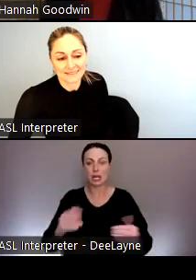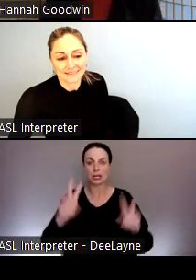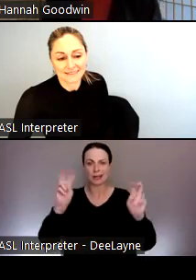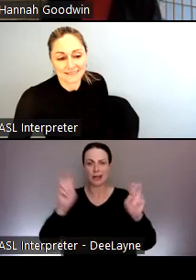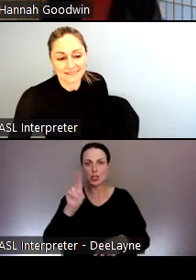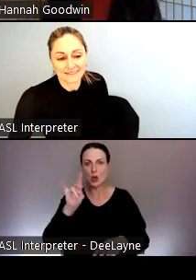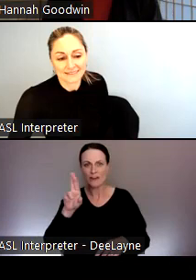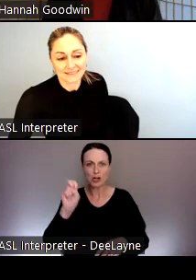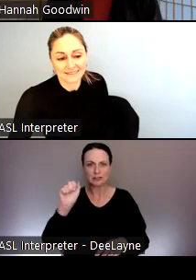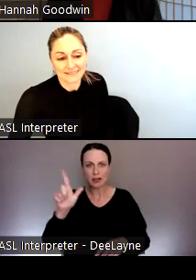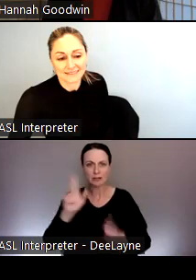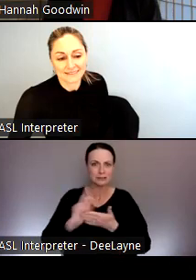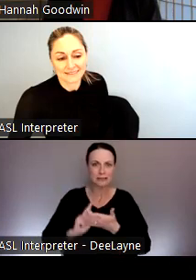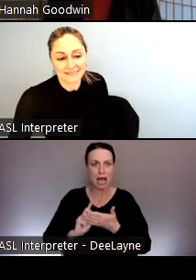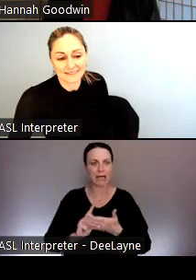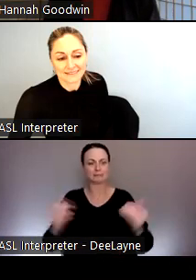and accessibility services and programs.